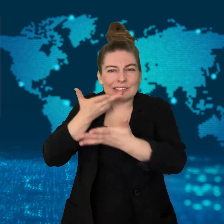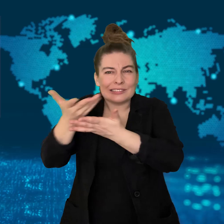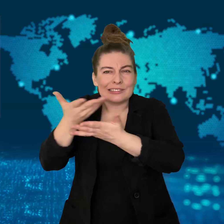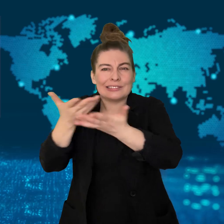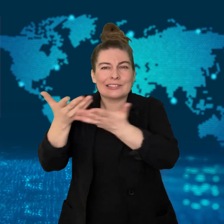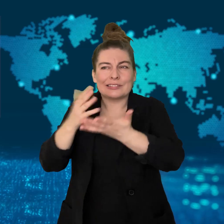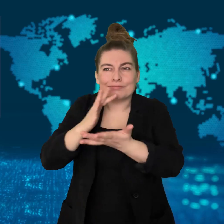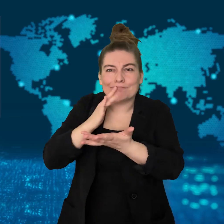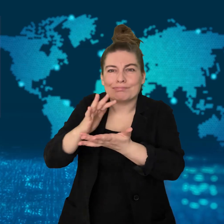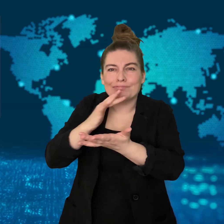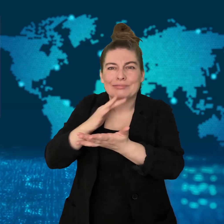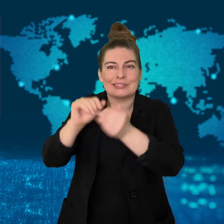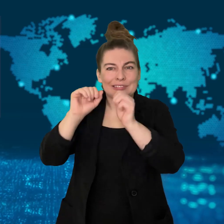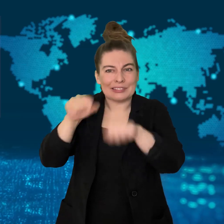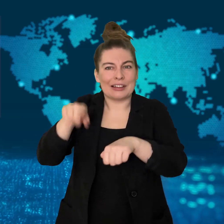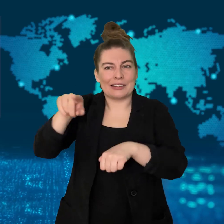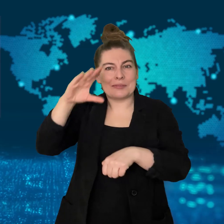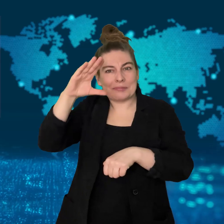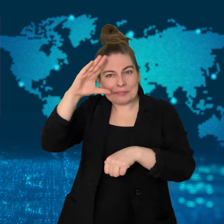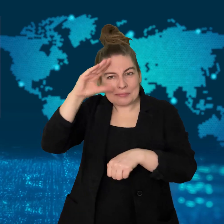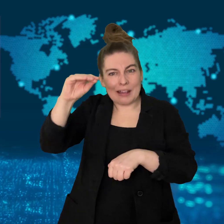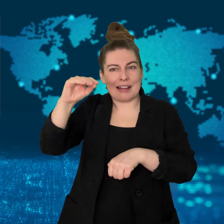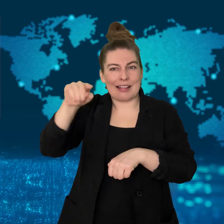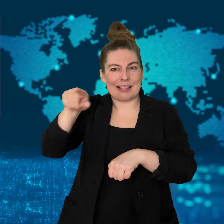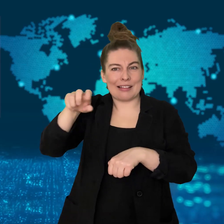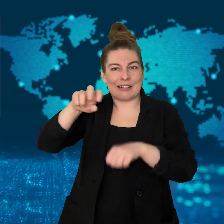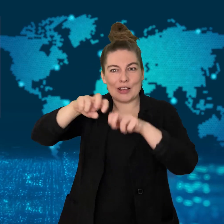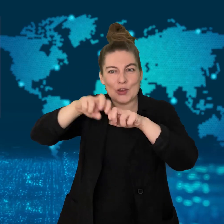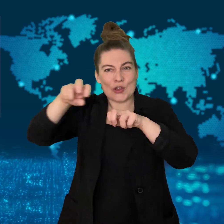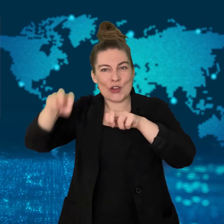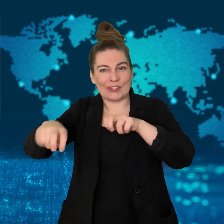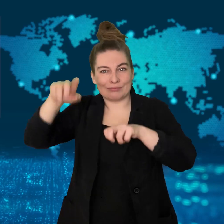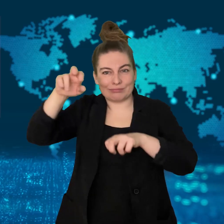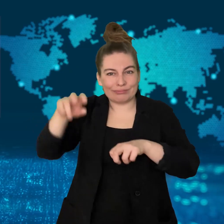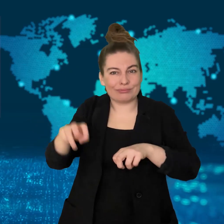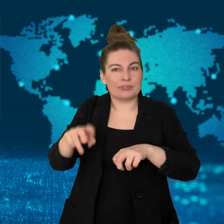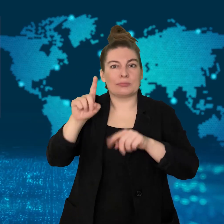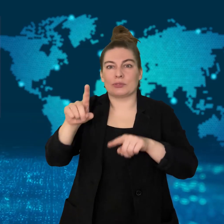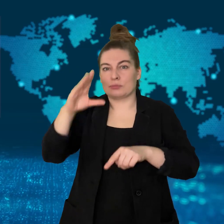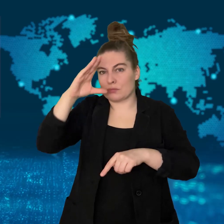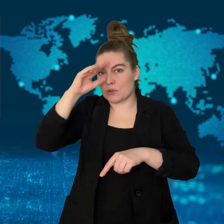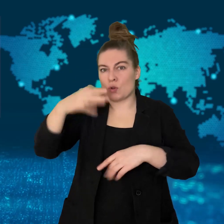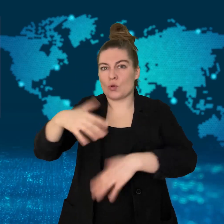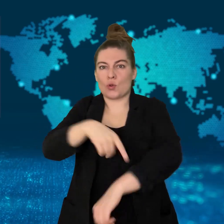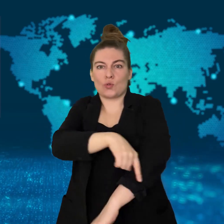but he remained high up the tower for many hours.